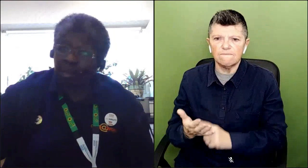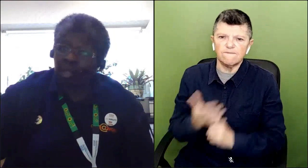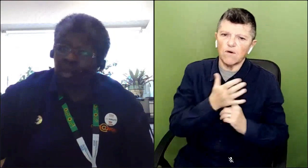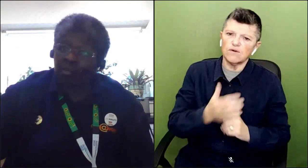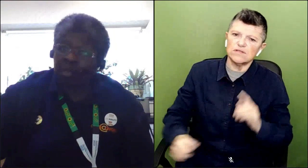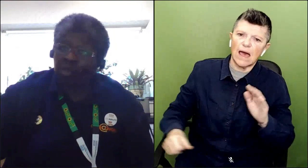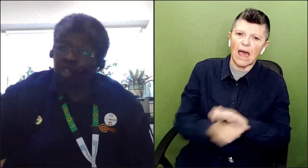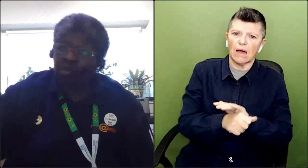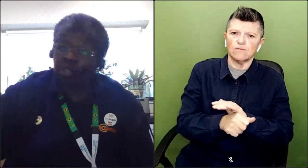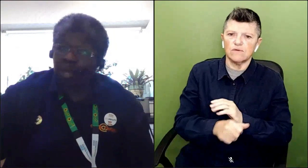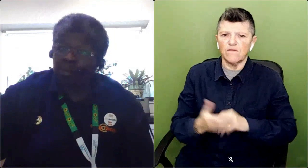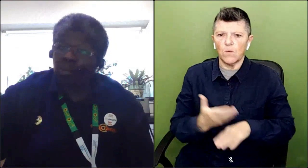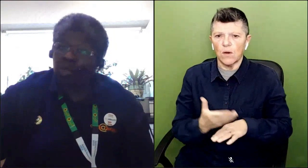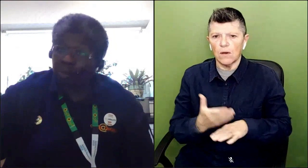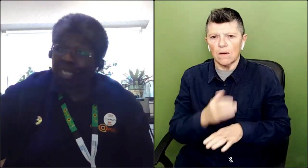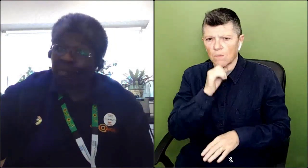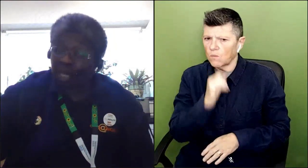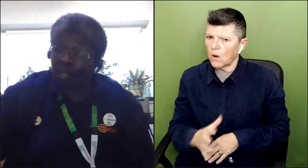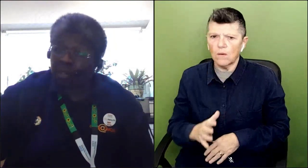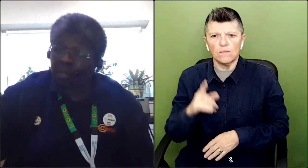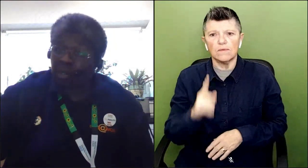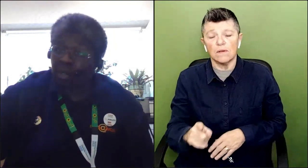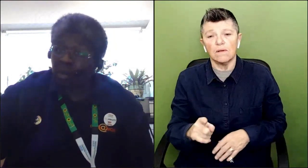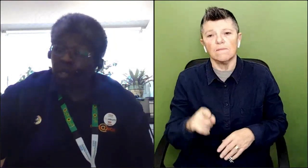by the way, reasonable adjustment passport was being developed.